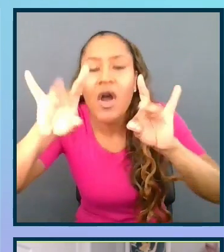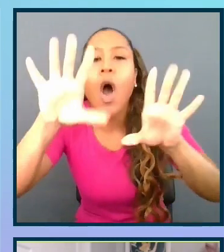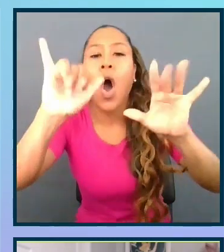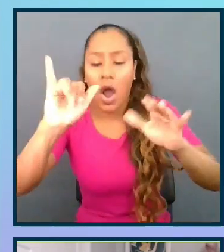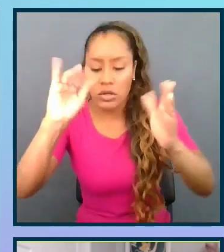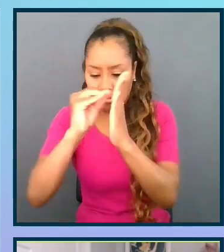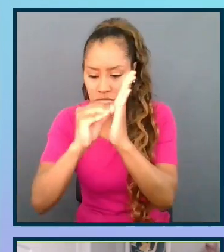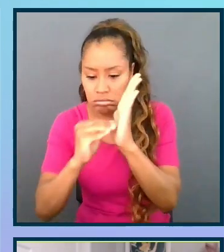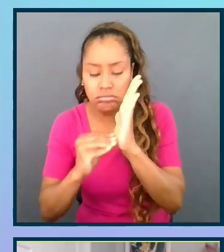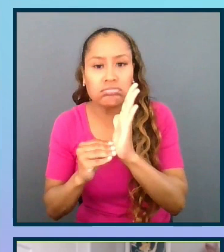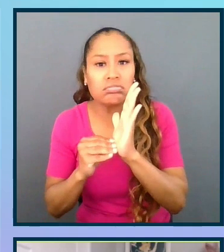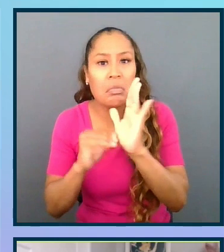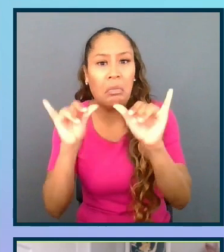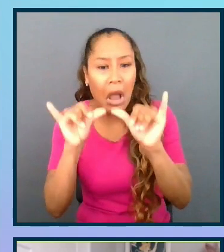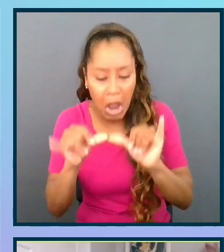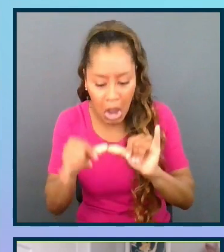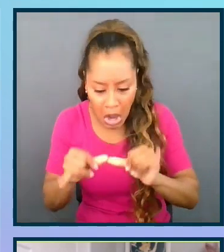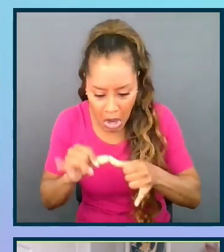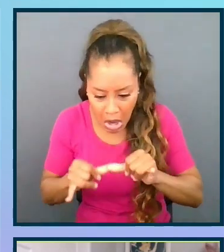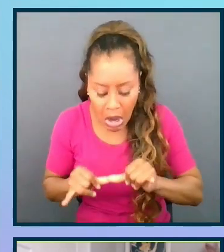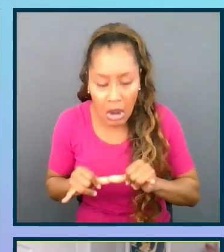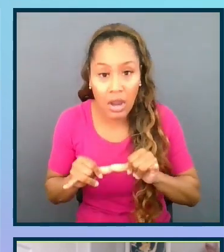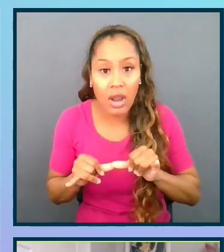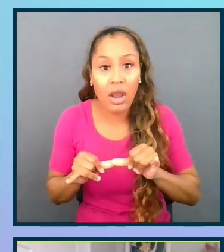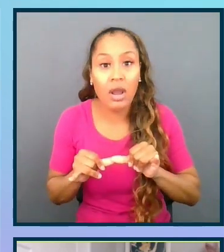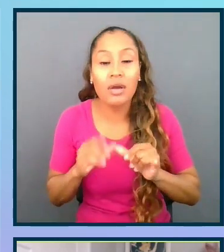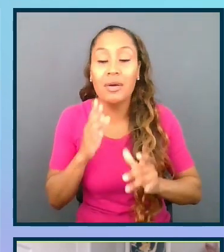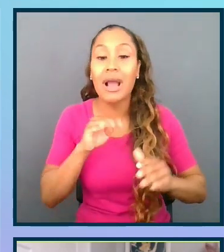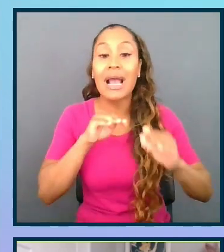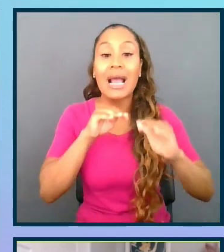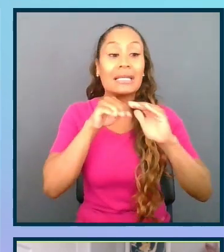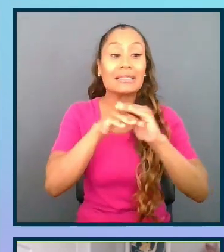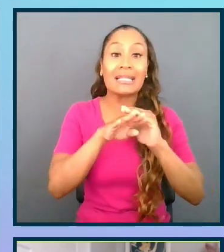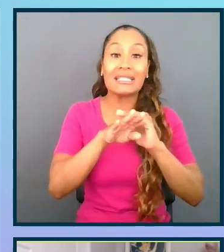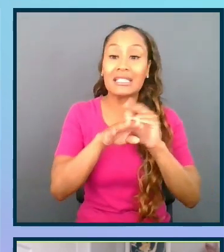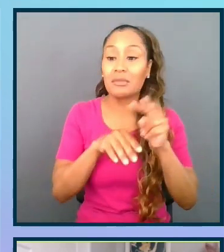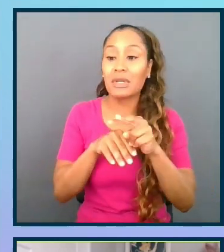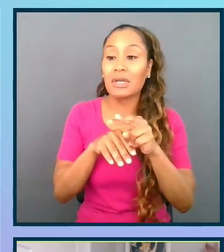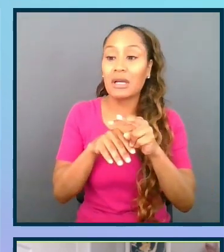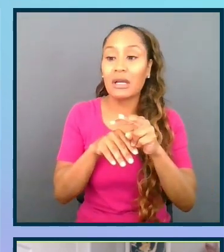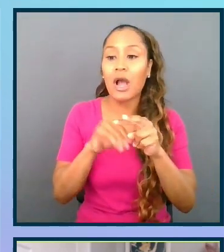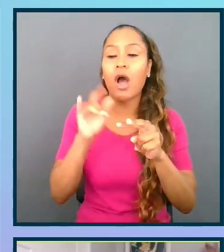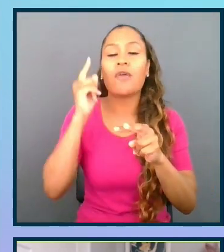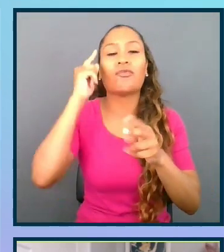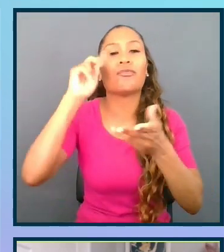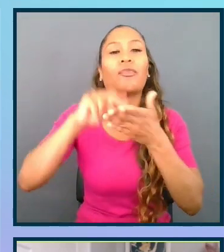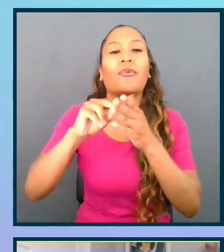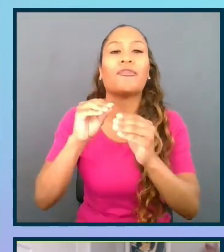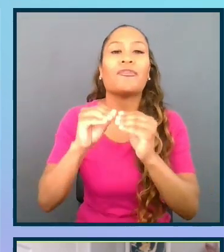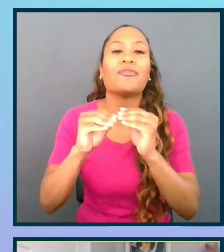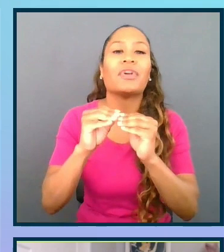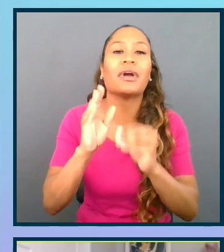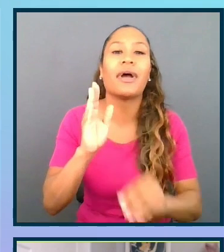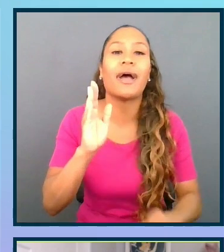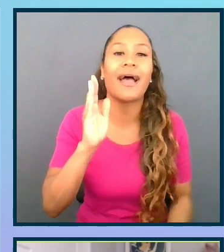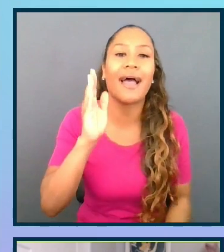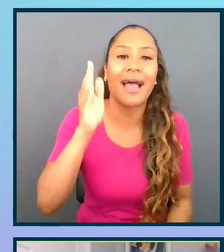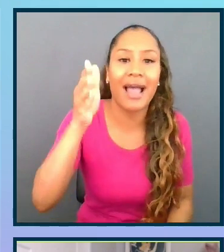But then, that made it so that accessibility considerations were always remediations and fixed after development occurred.